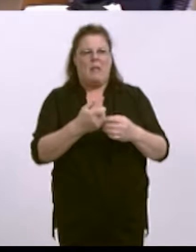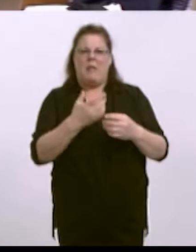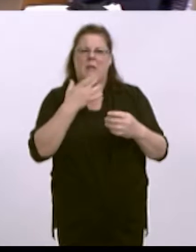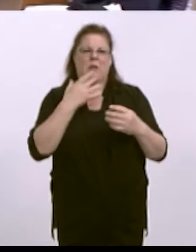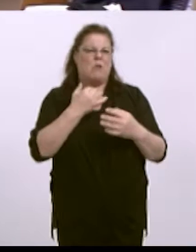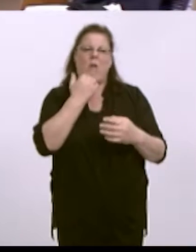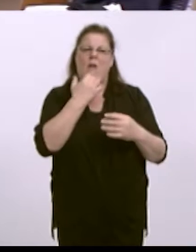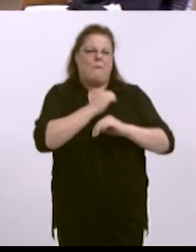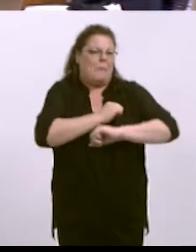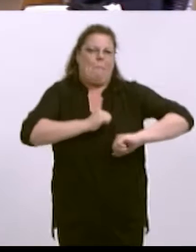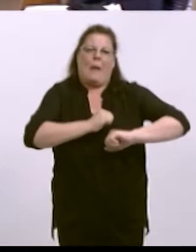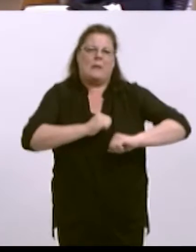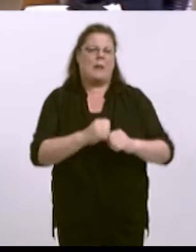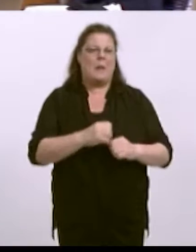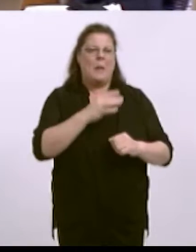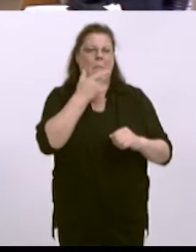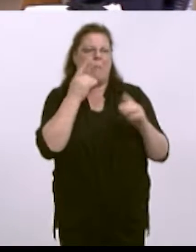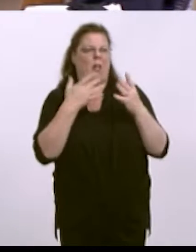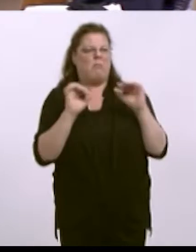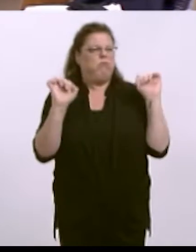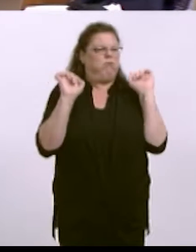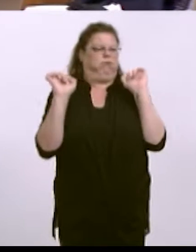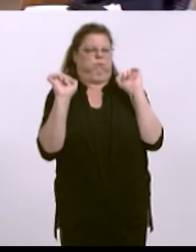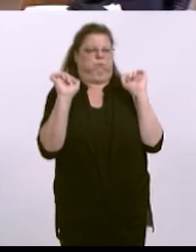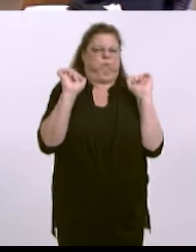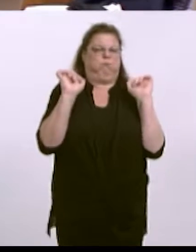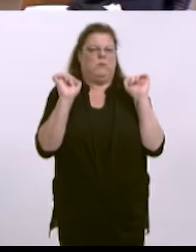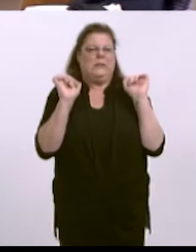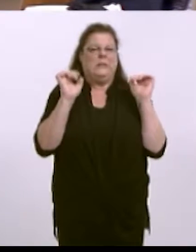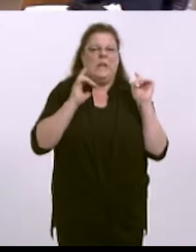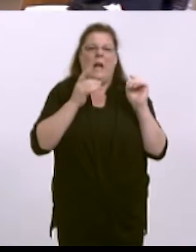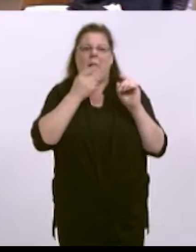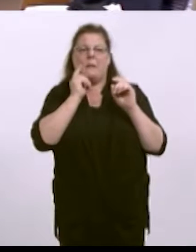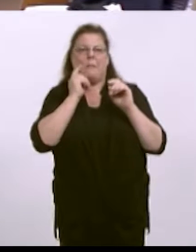to suffer overcrowding to the extent where some trains have to pass through some stations